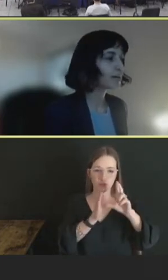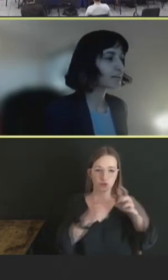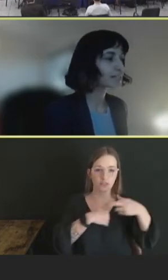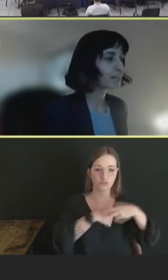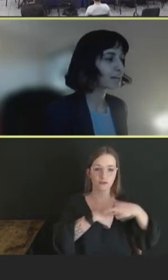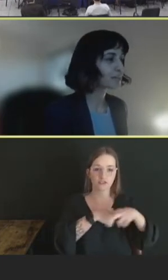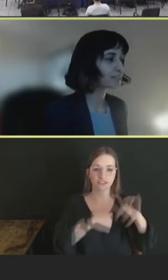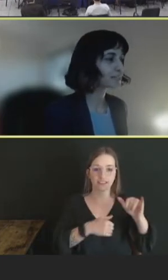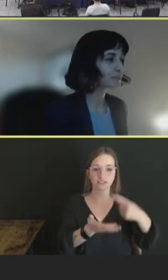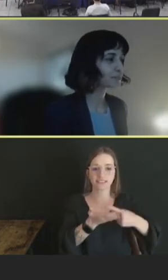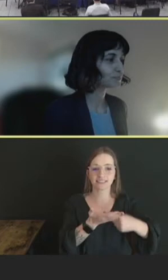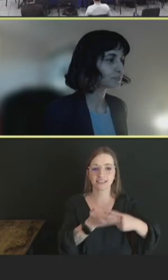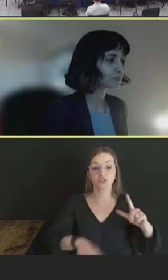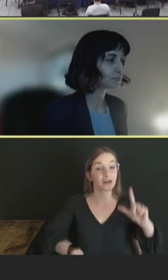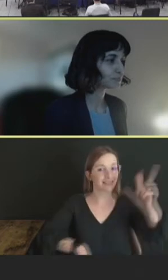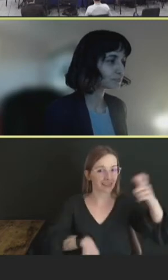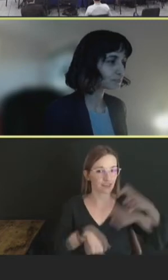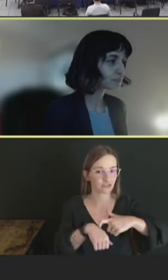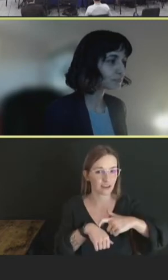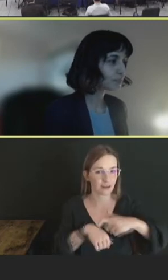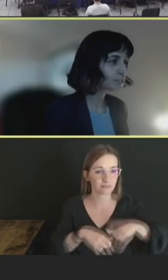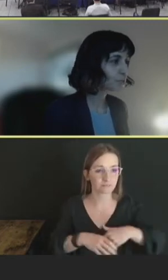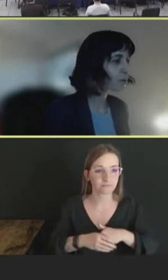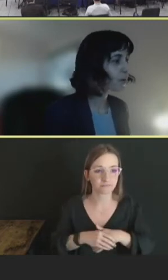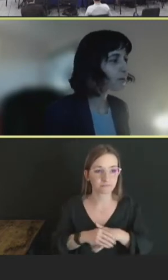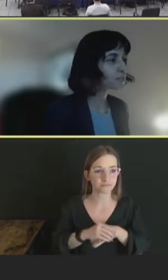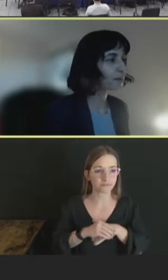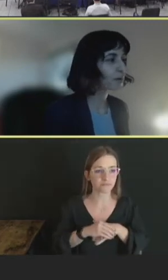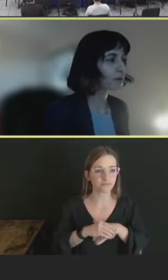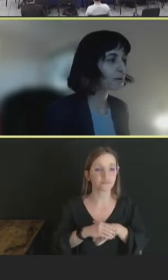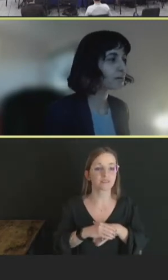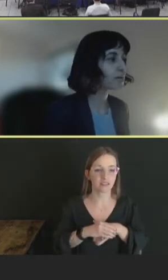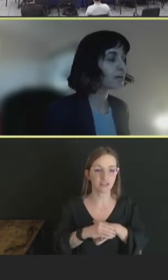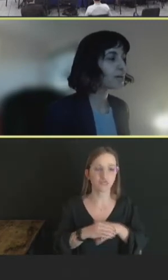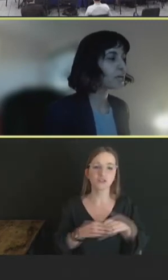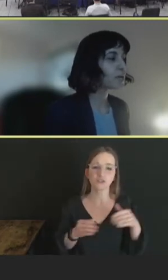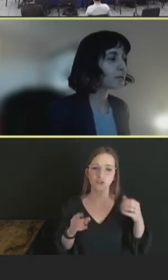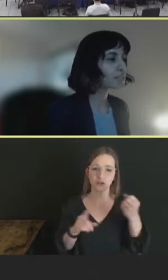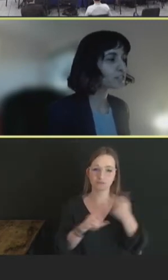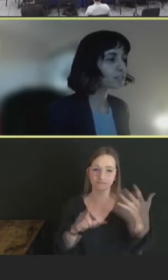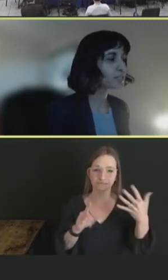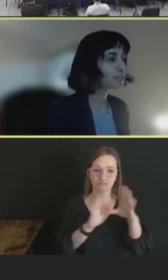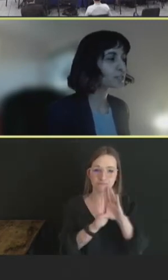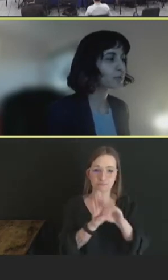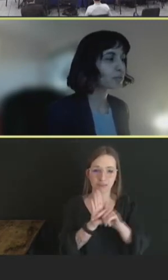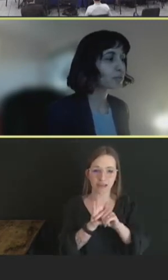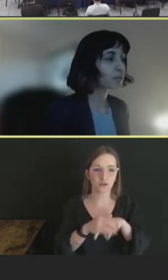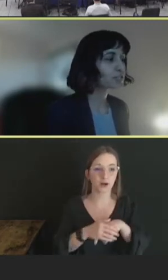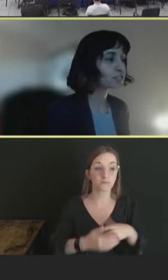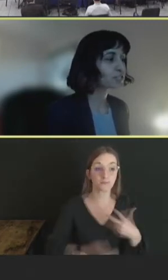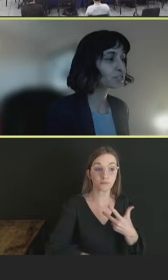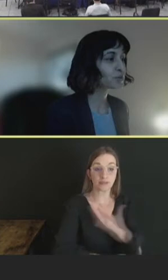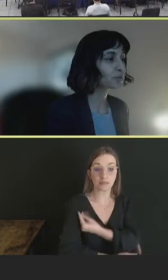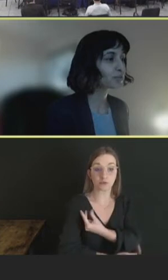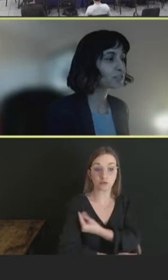Next slide, please. So by way of some background, immunization is one of the largest contributors